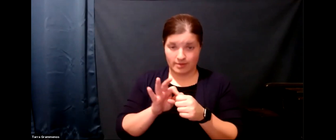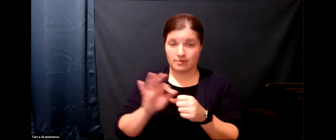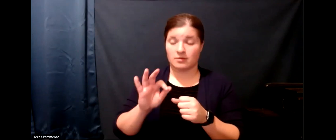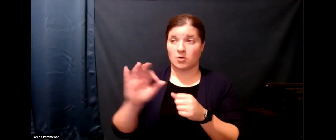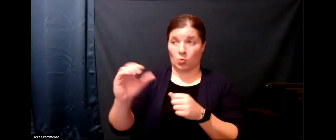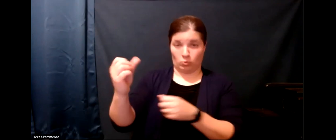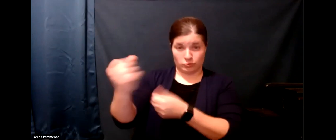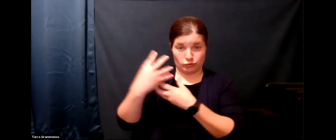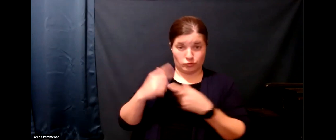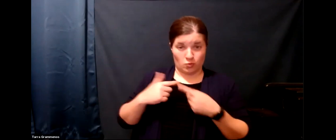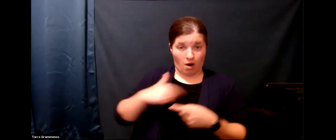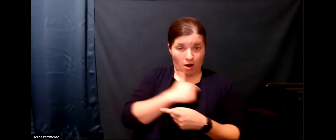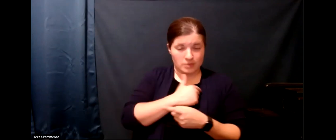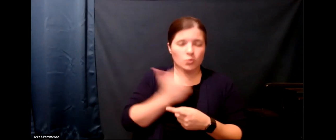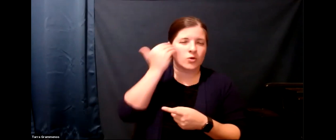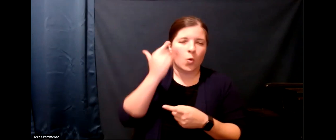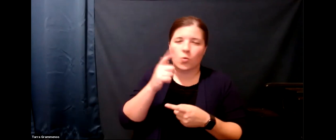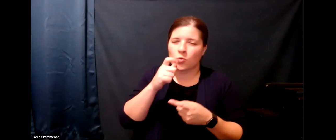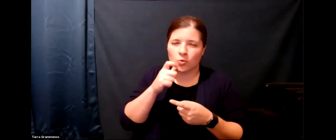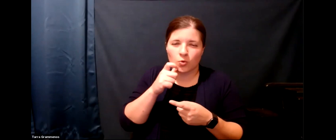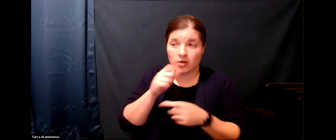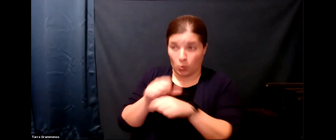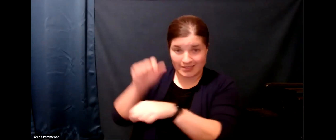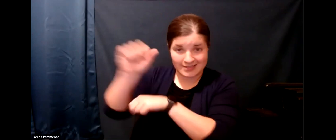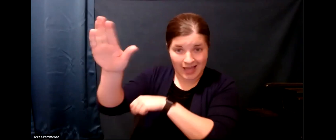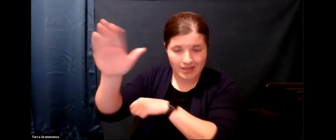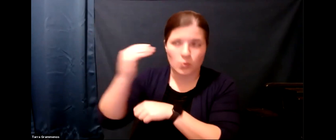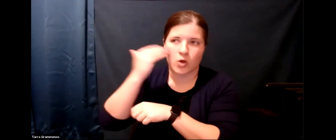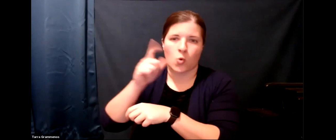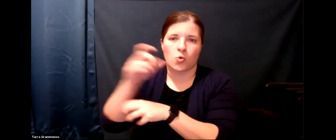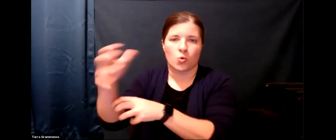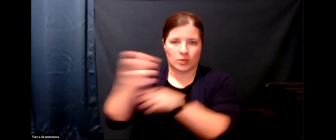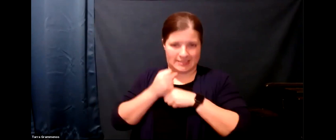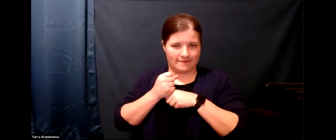it belongs to and where it came from and which voter we